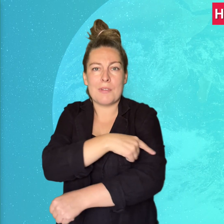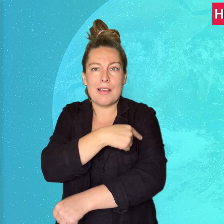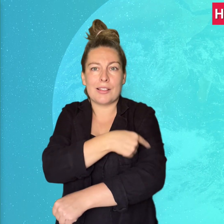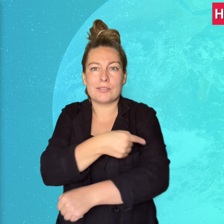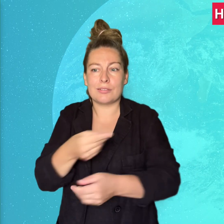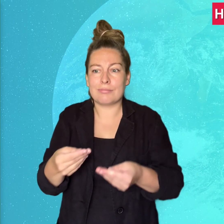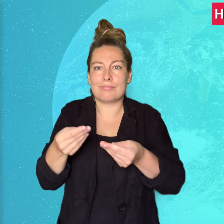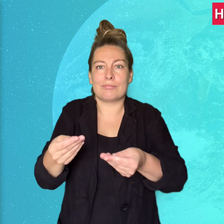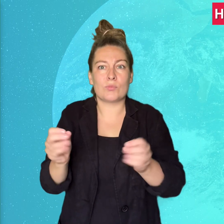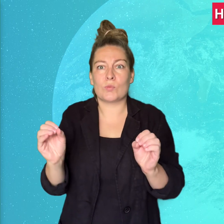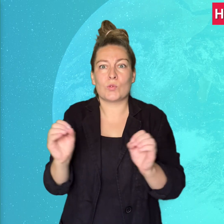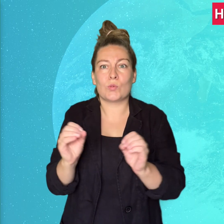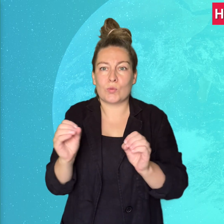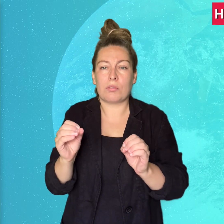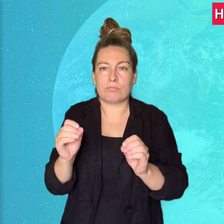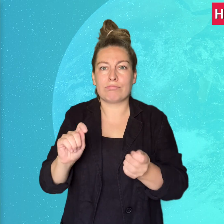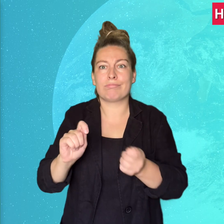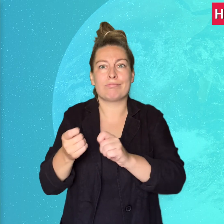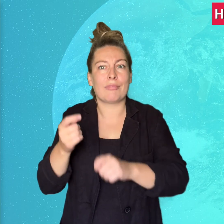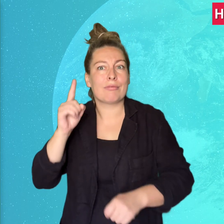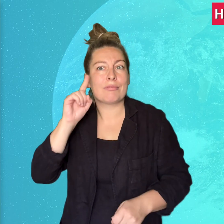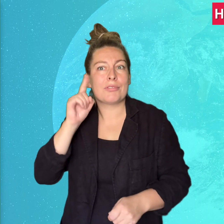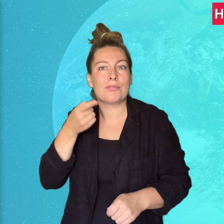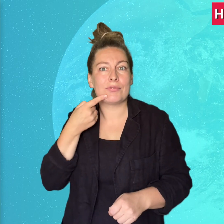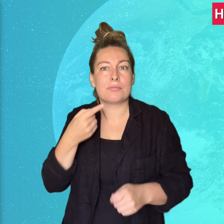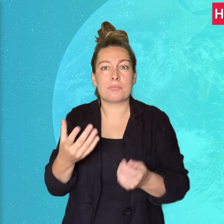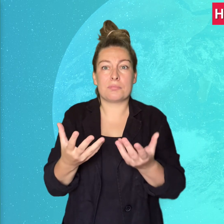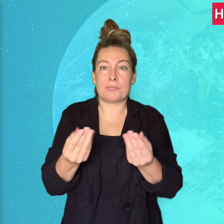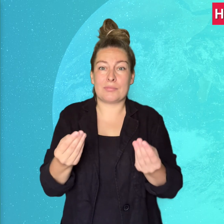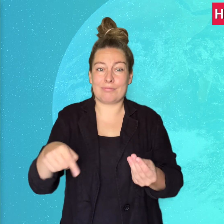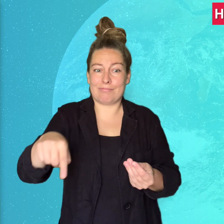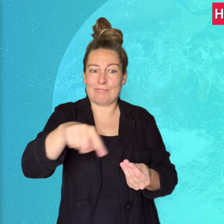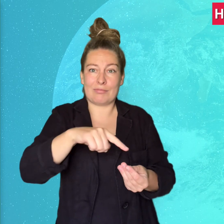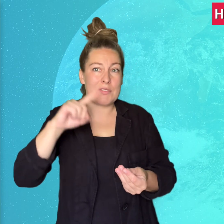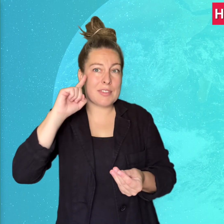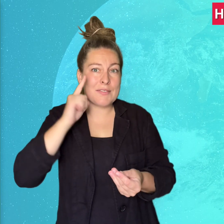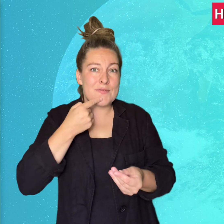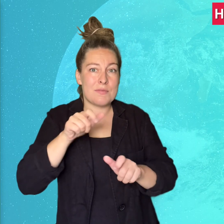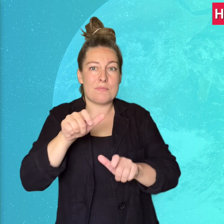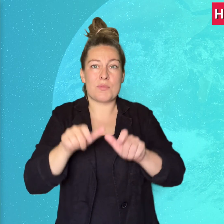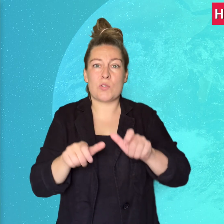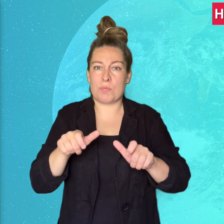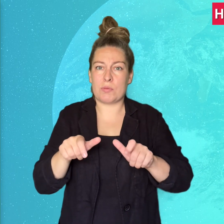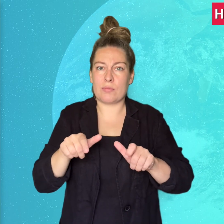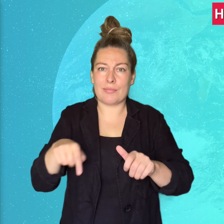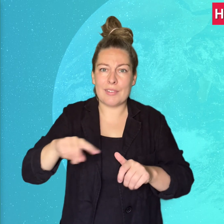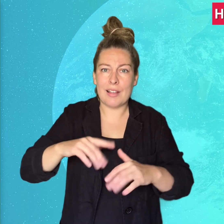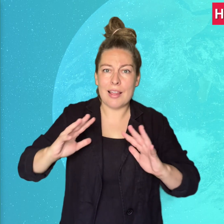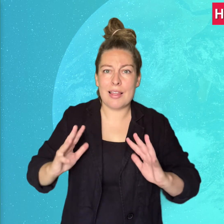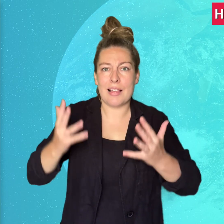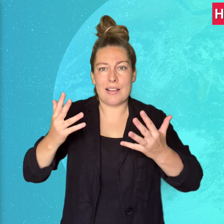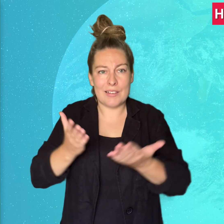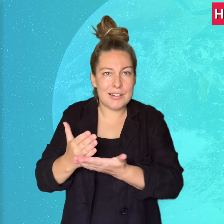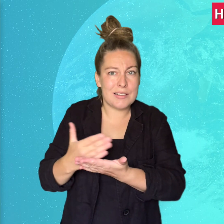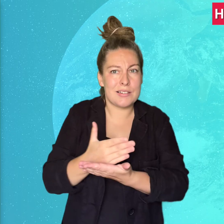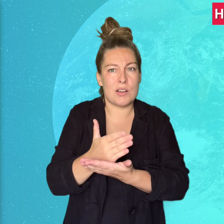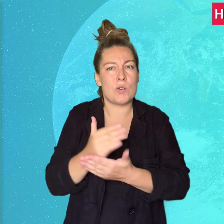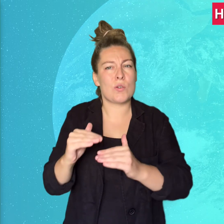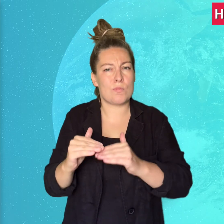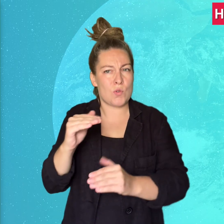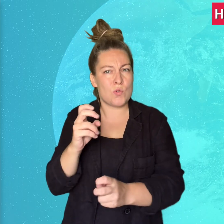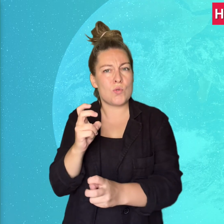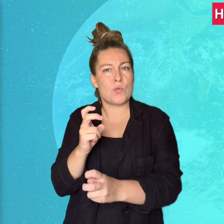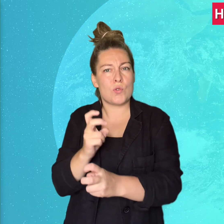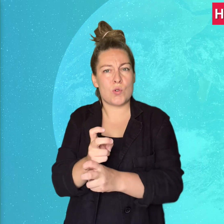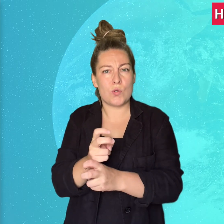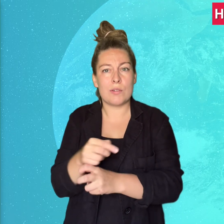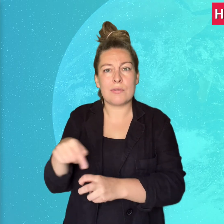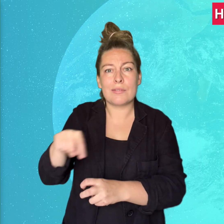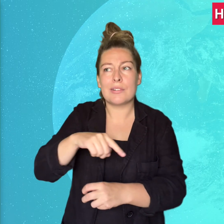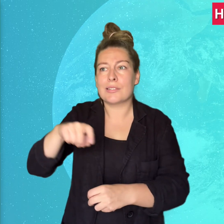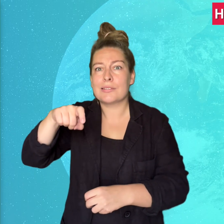from bomb blasts; others from untreated infections. For the Deaf,